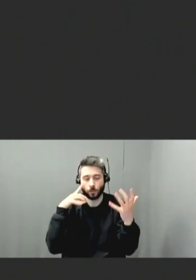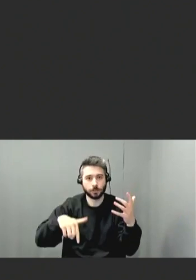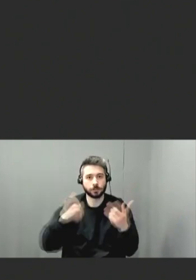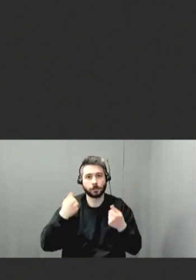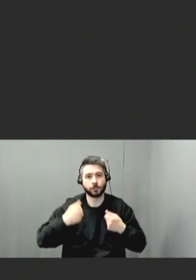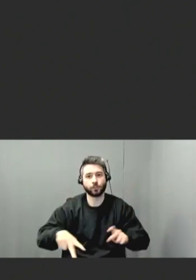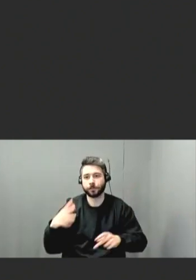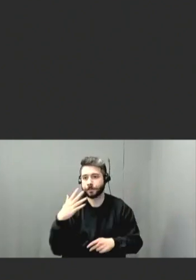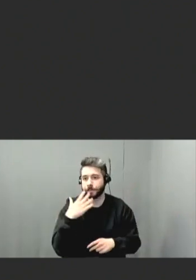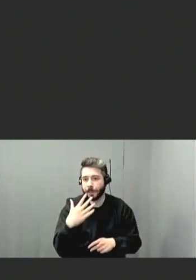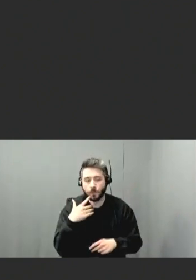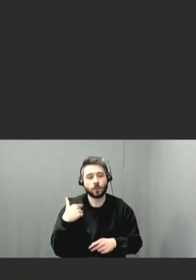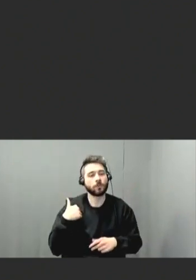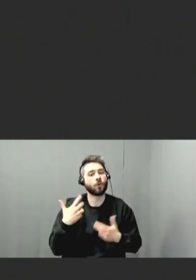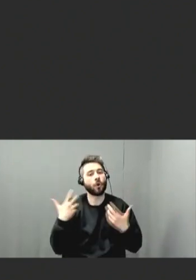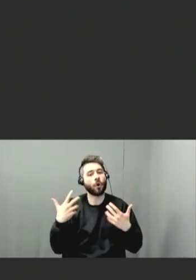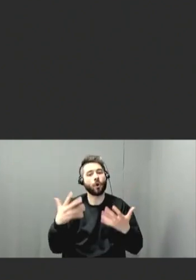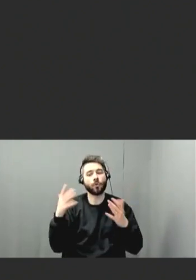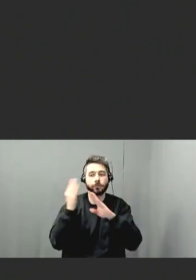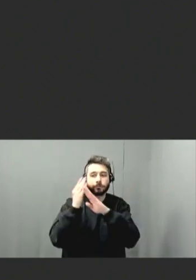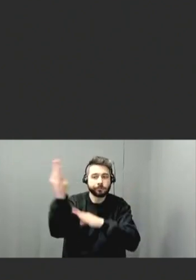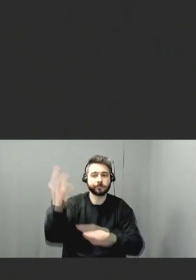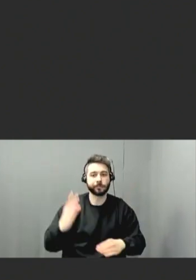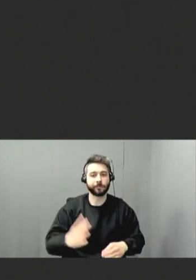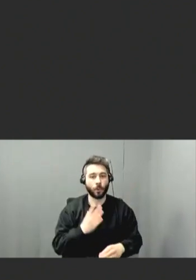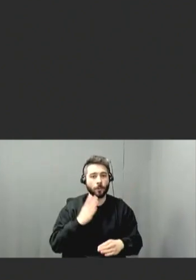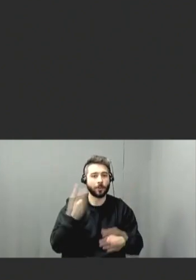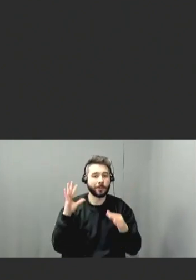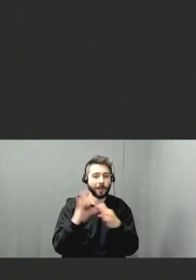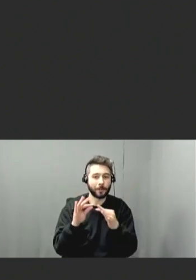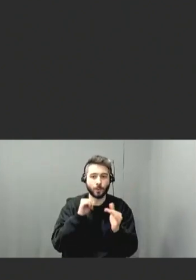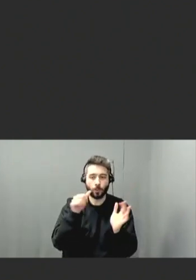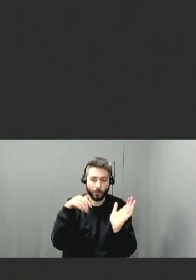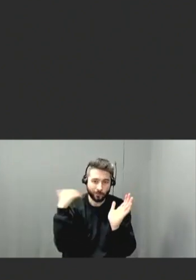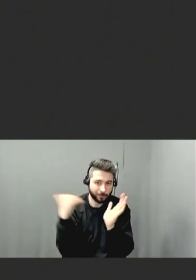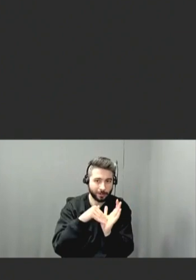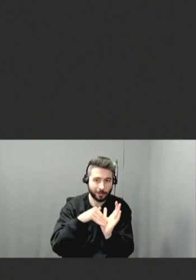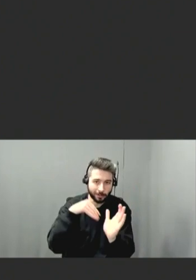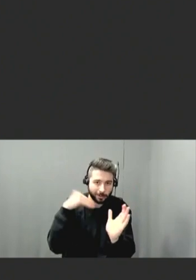We've already submitted the formal comments, so I won't repeat all of those activities here.